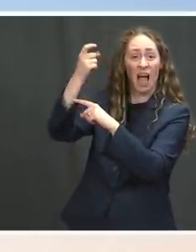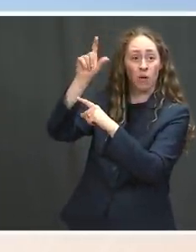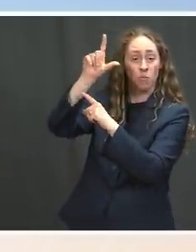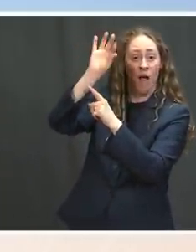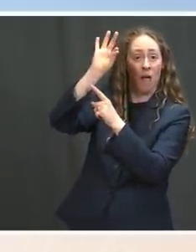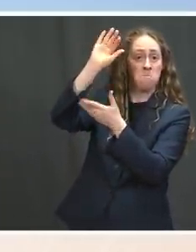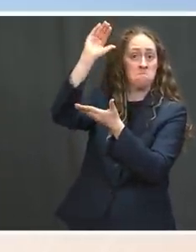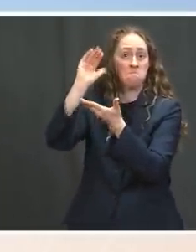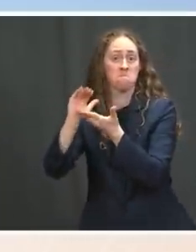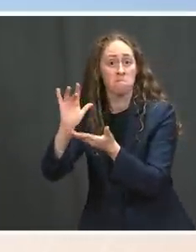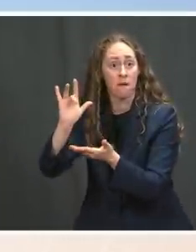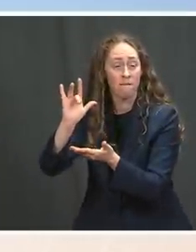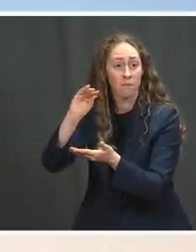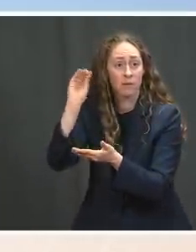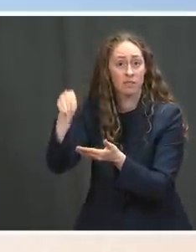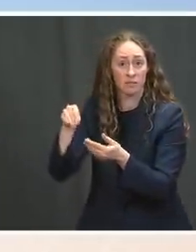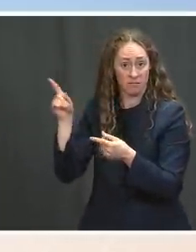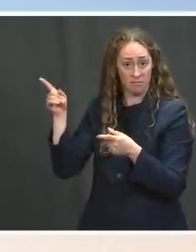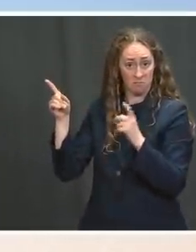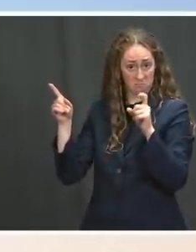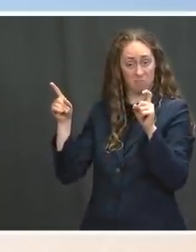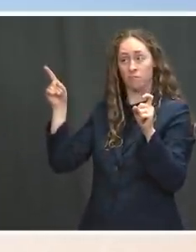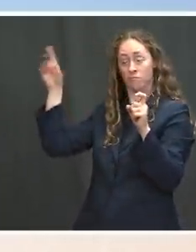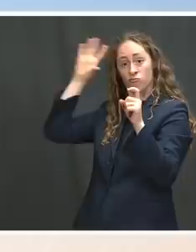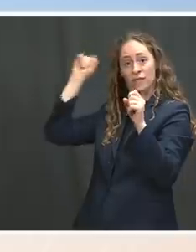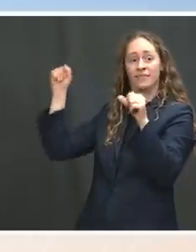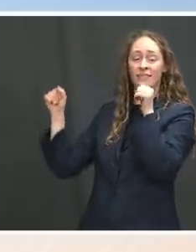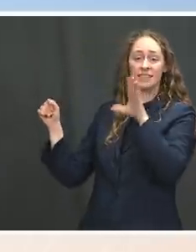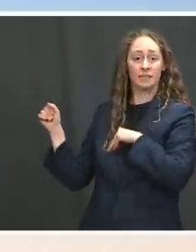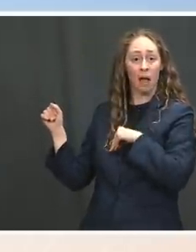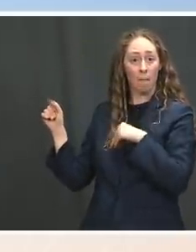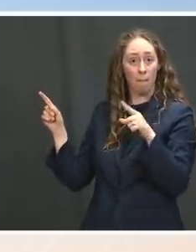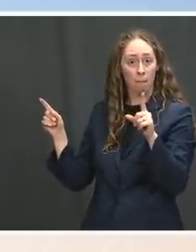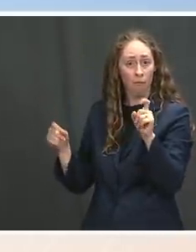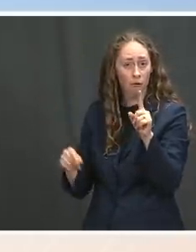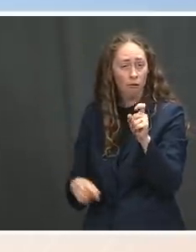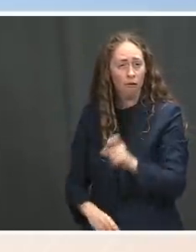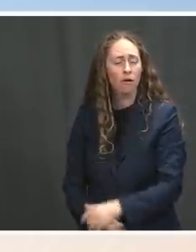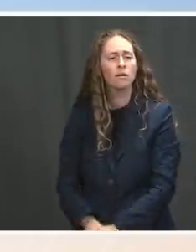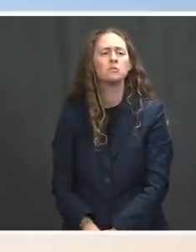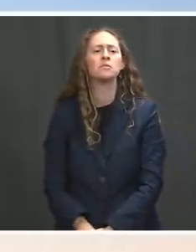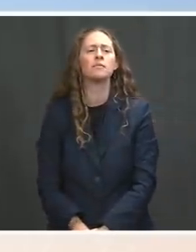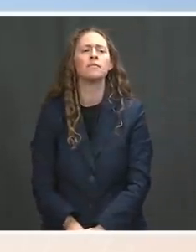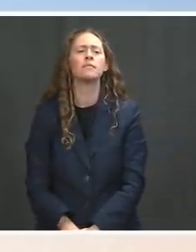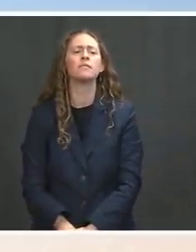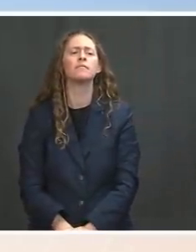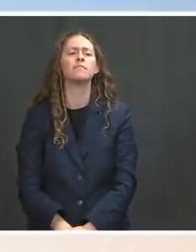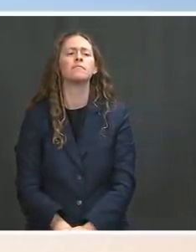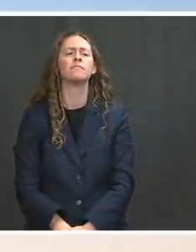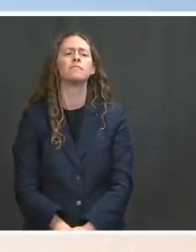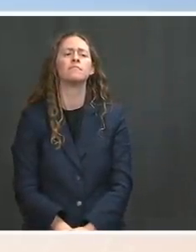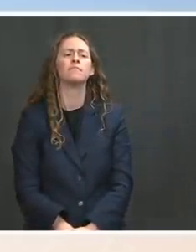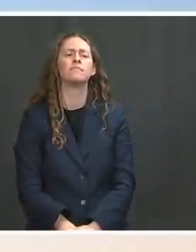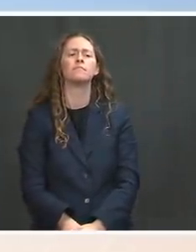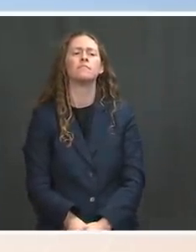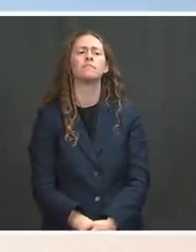and I wouldn't see this as a negotiation to come to a conclusion about the American Jobs Plan and how it will be paid for.